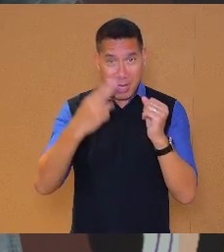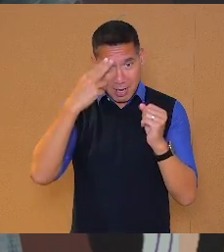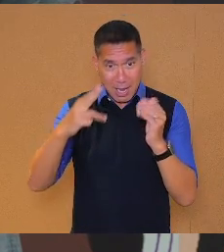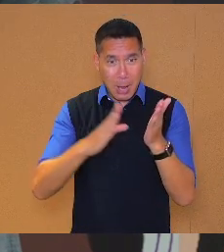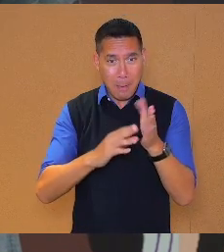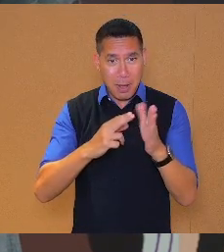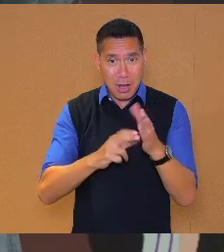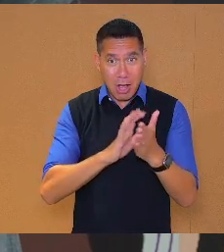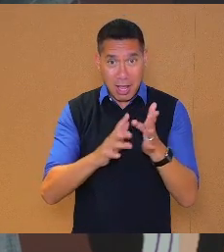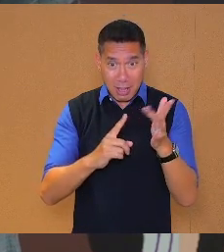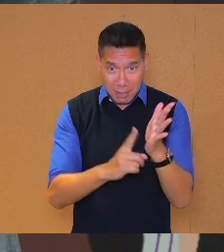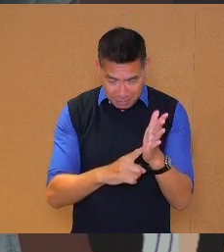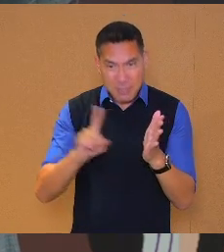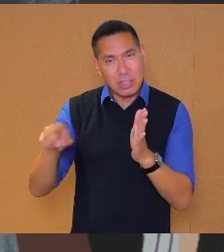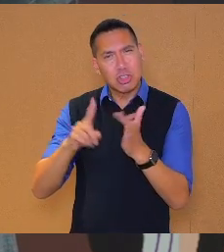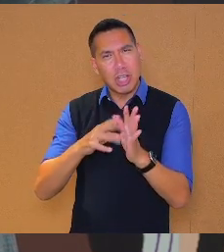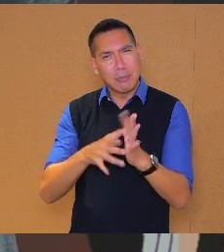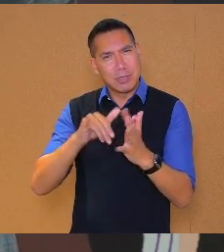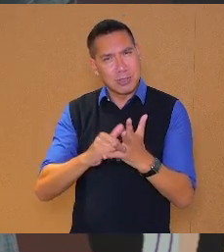and we will be your host for this wonderful event.